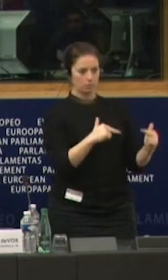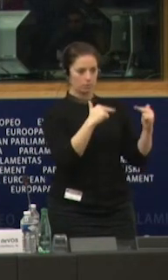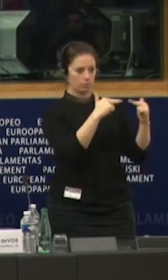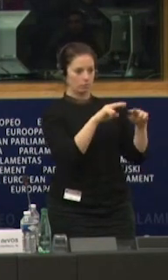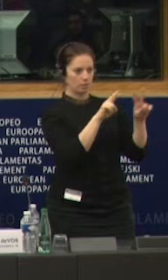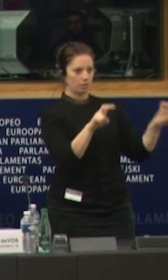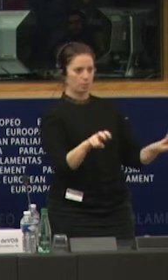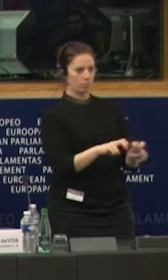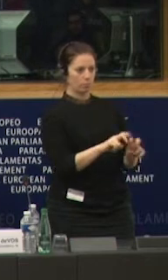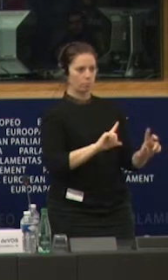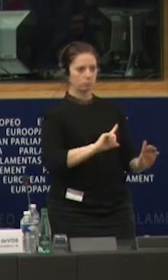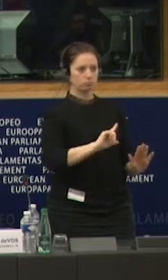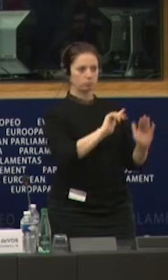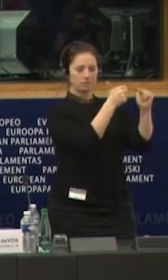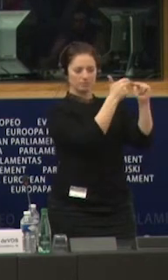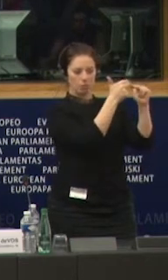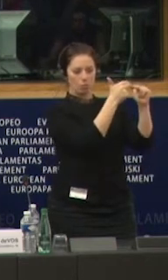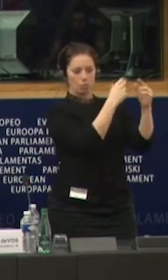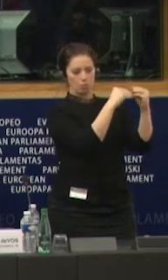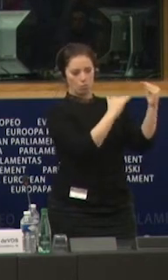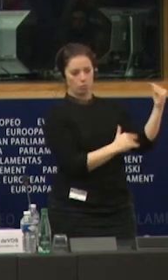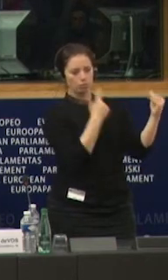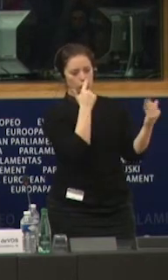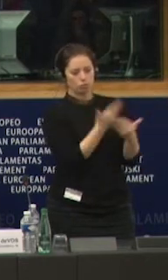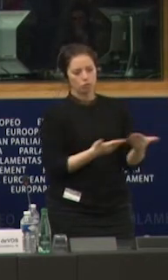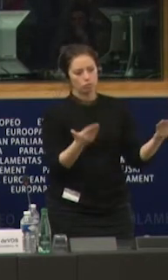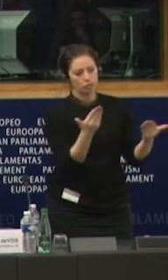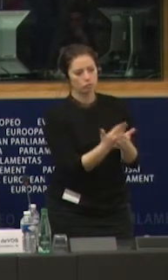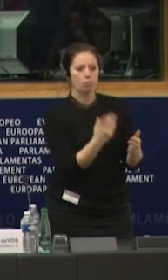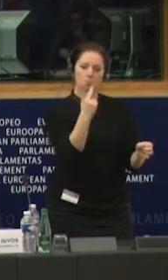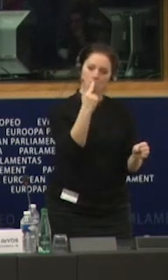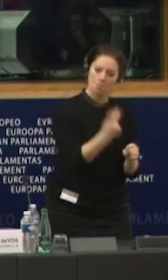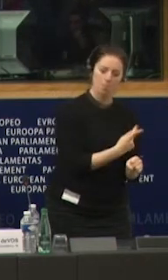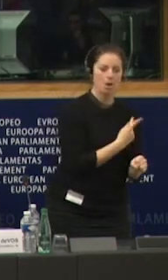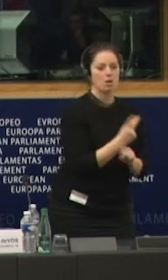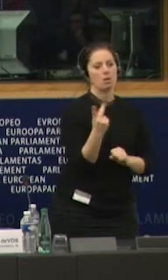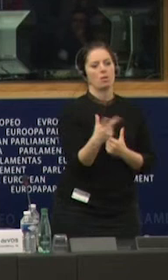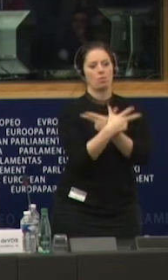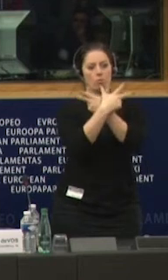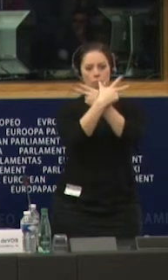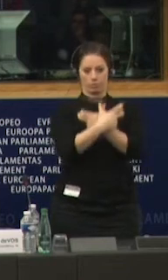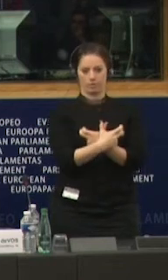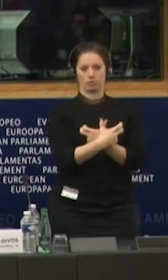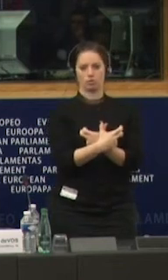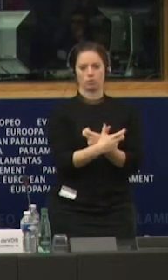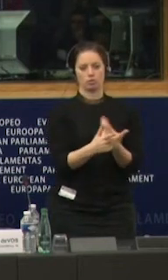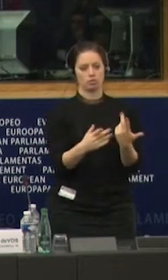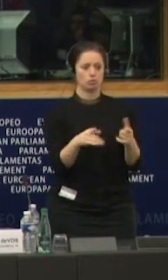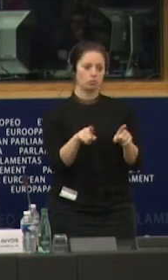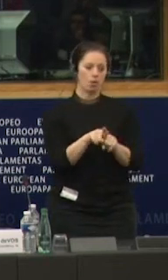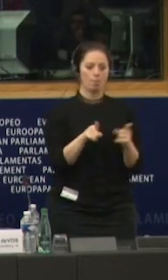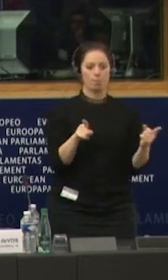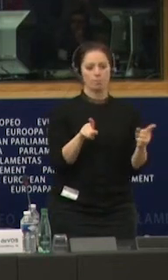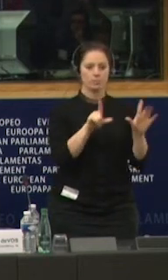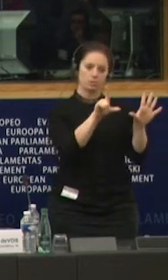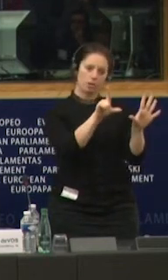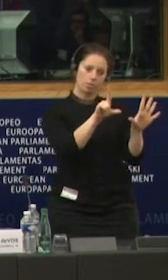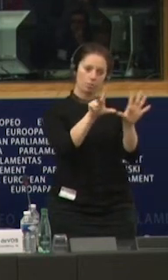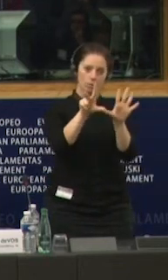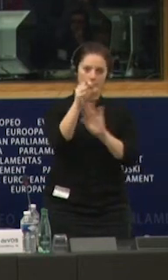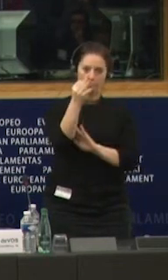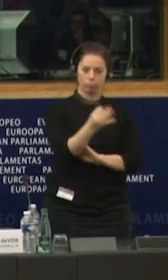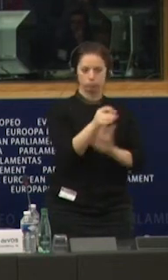who leave school without any qualification is about 1.4%. We do actually have a small group of people who have school certificates,